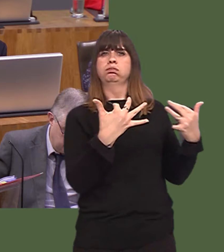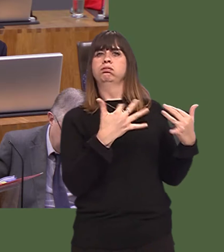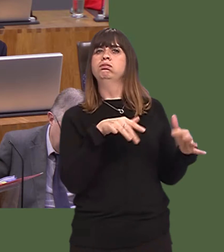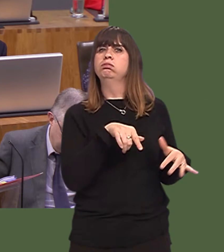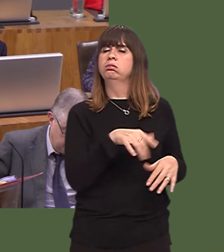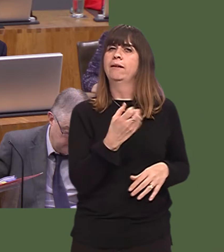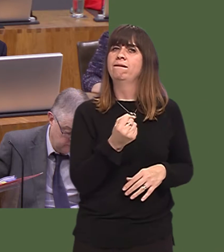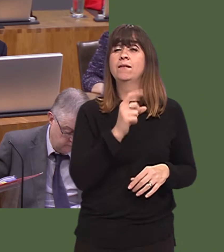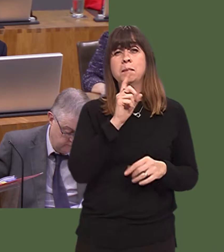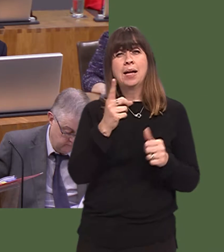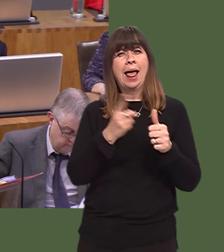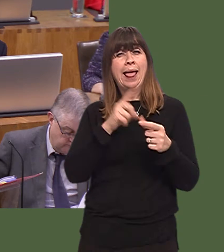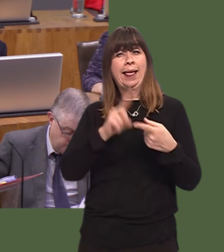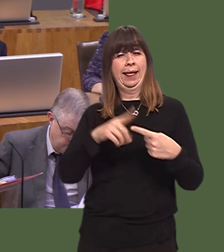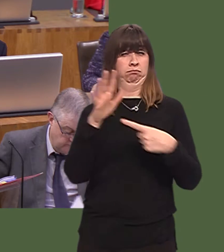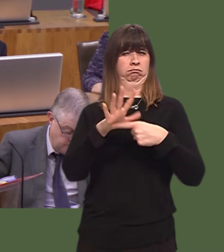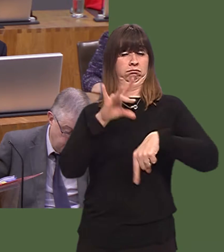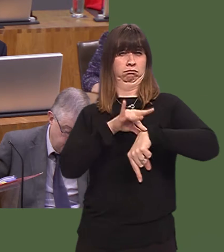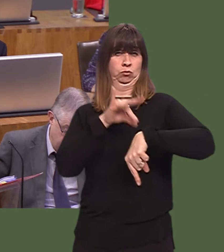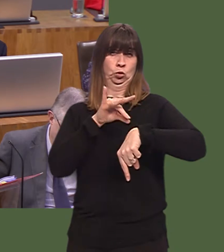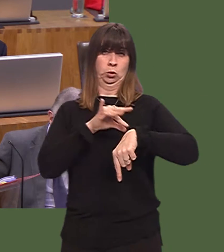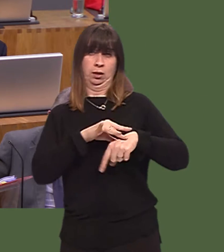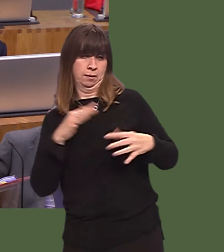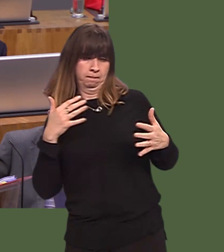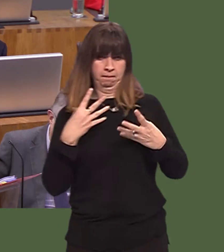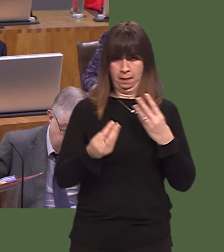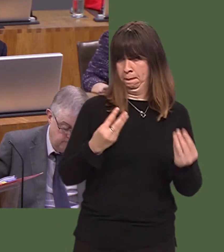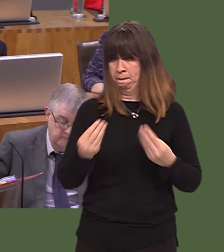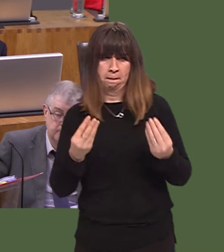But every consultant in A&E will tell youóand, indeed, it was said again todayóthat there